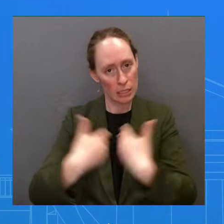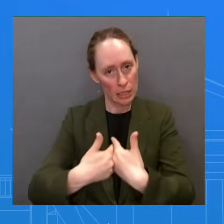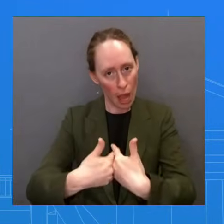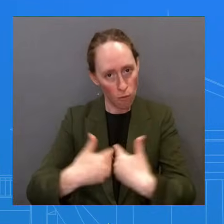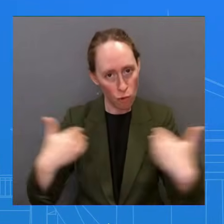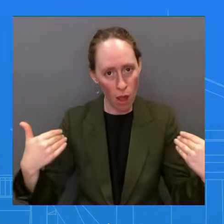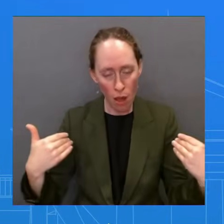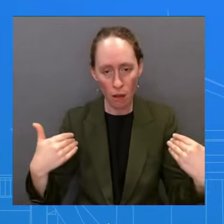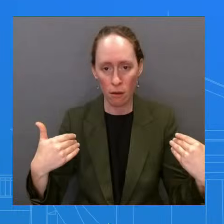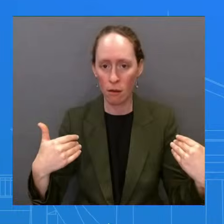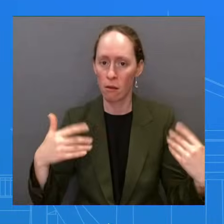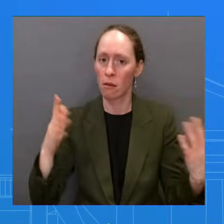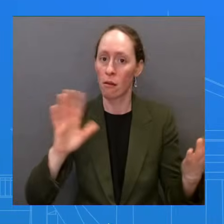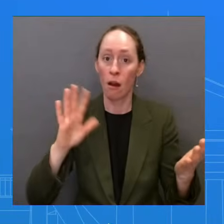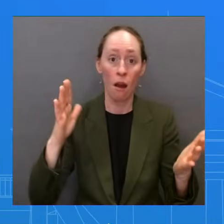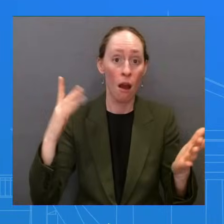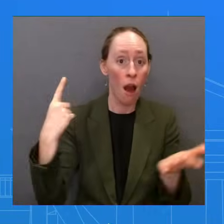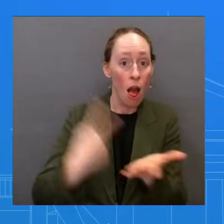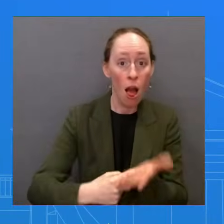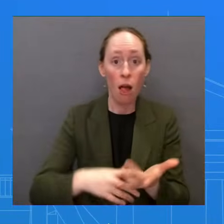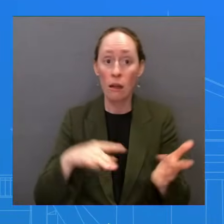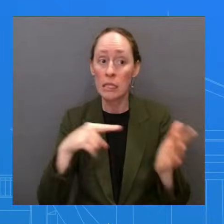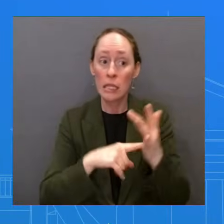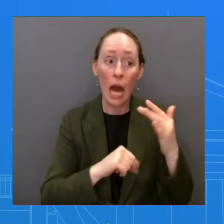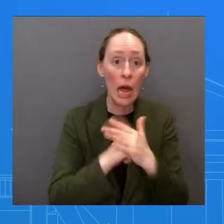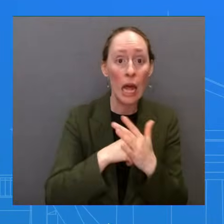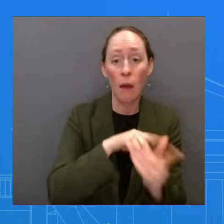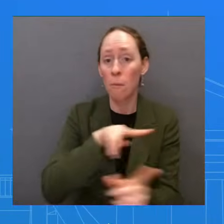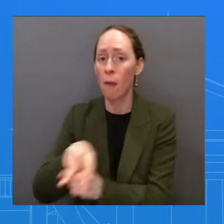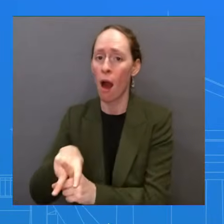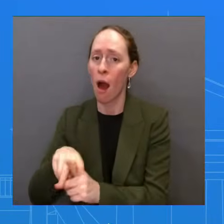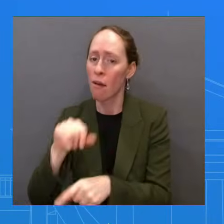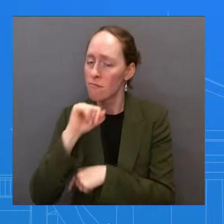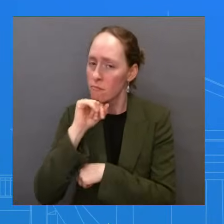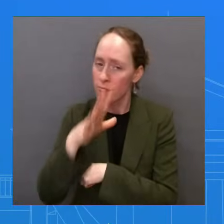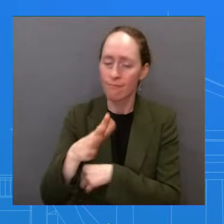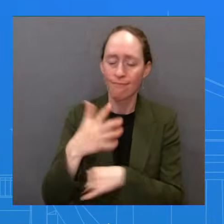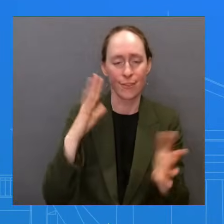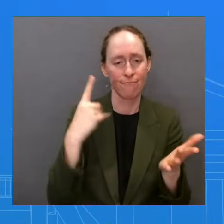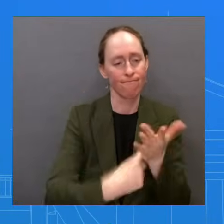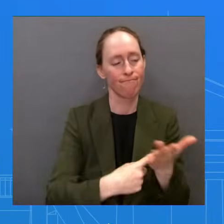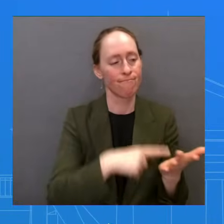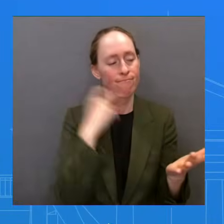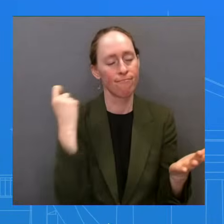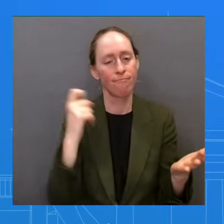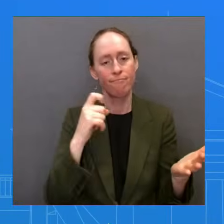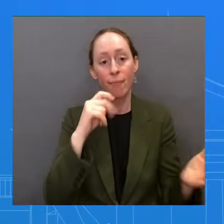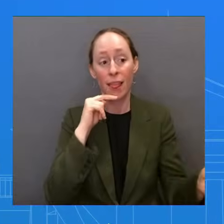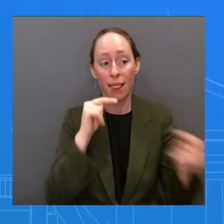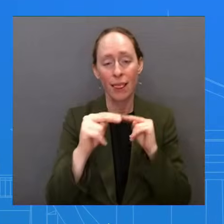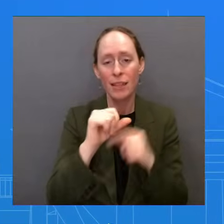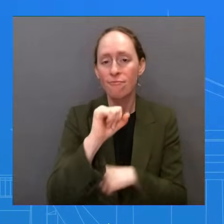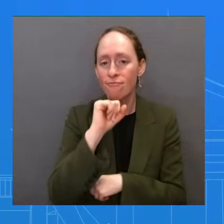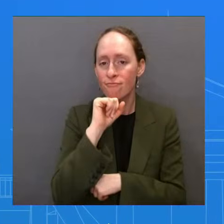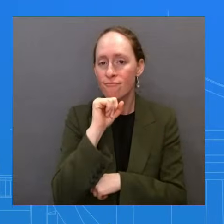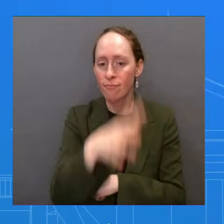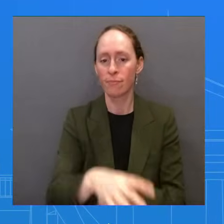negotiate on. The debt limit was increased three times under President Trump. It should be no different this time.